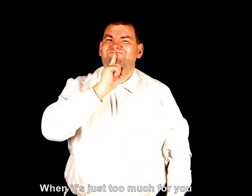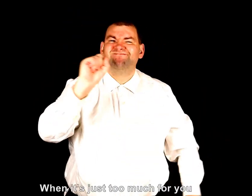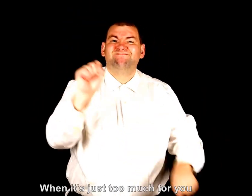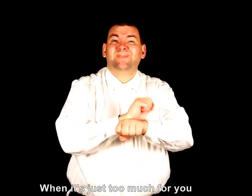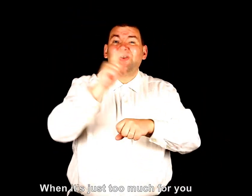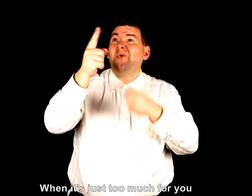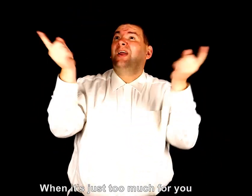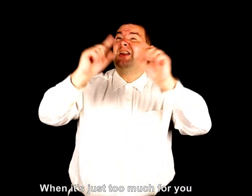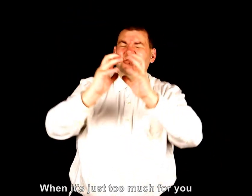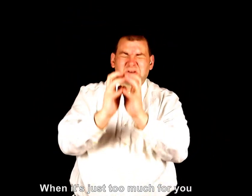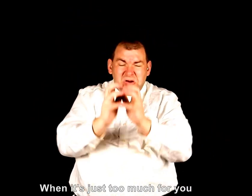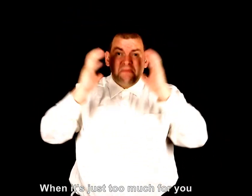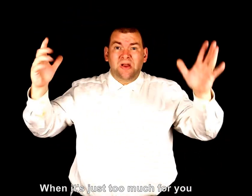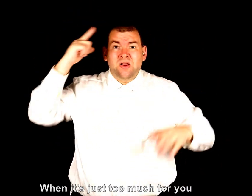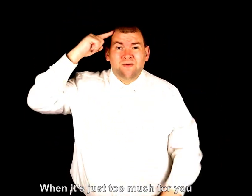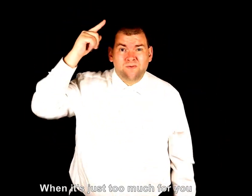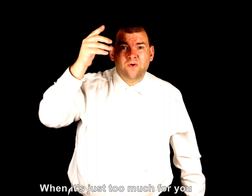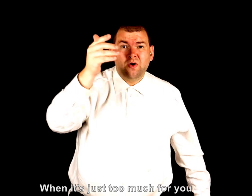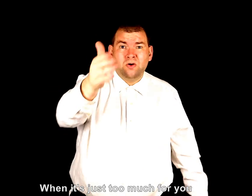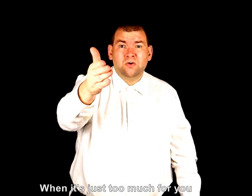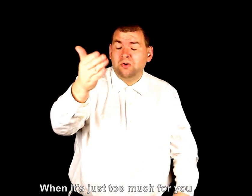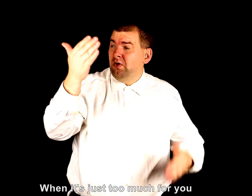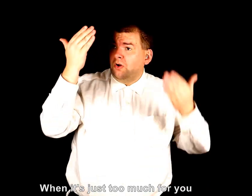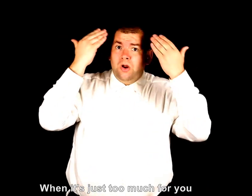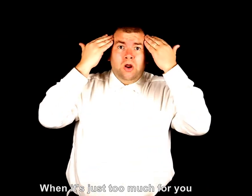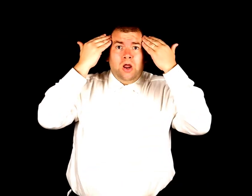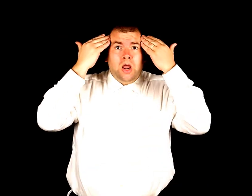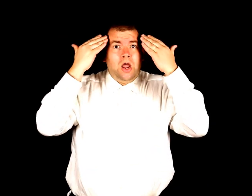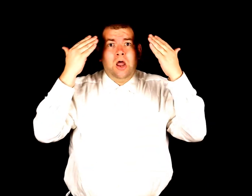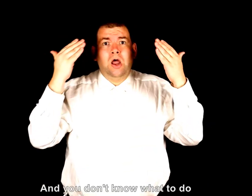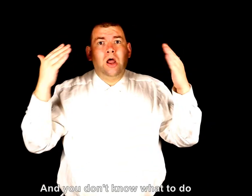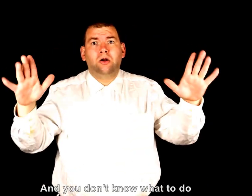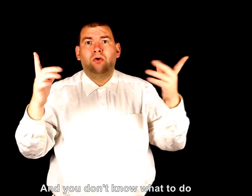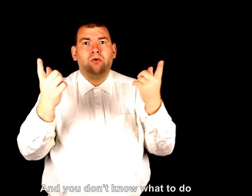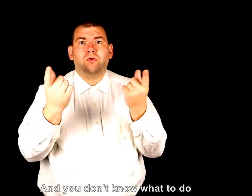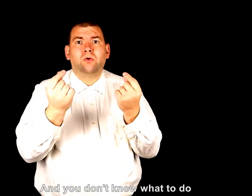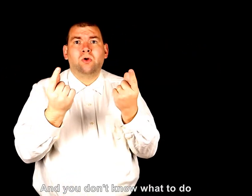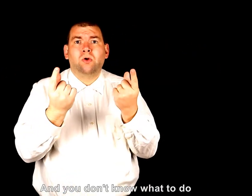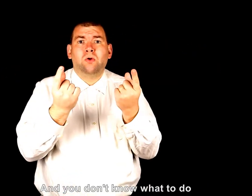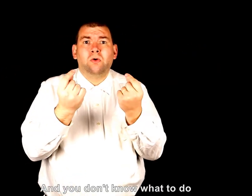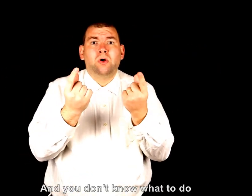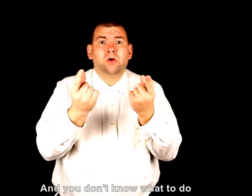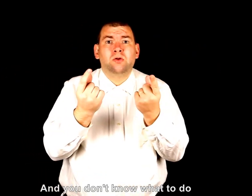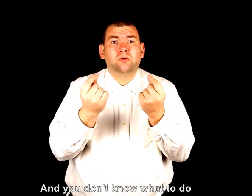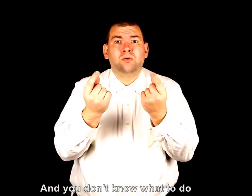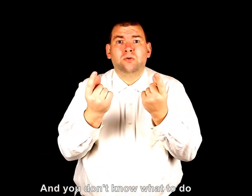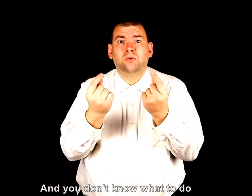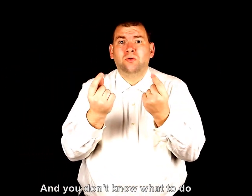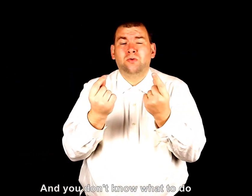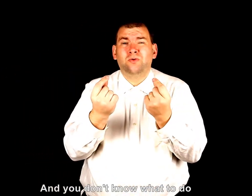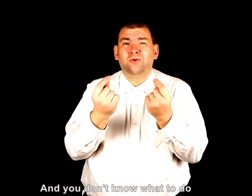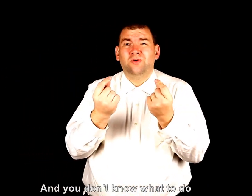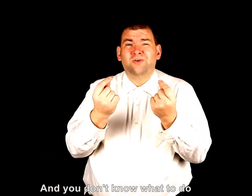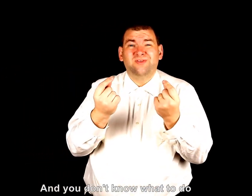When it's just too much for you And you don't know what to do